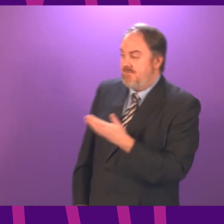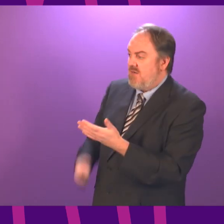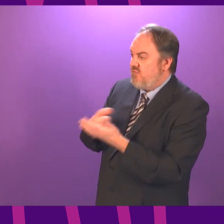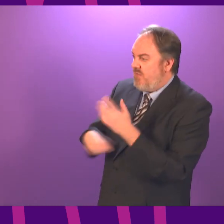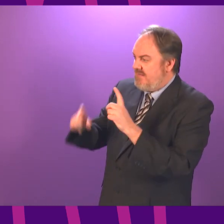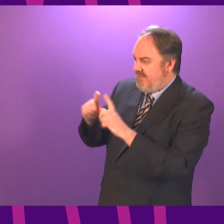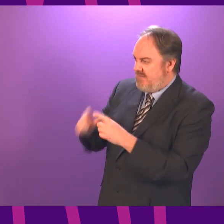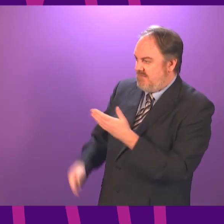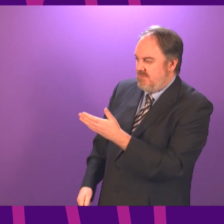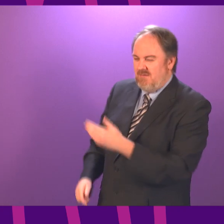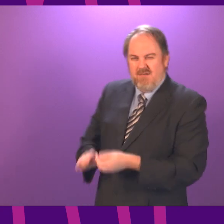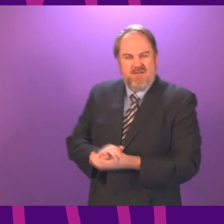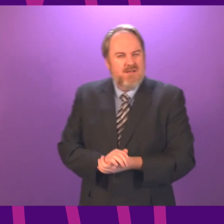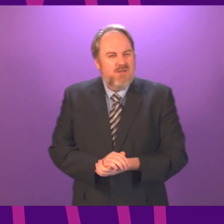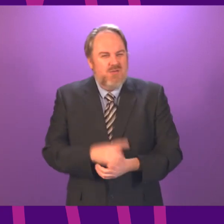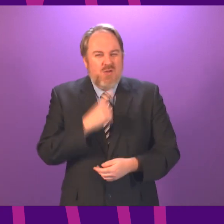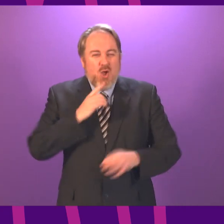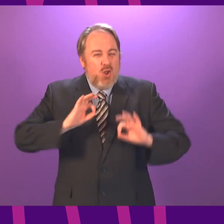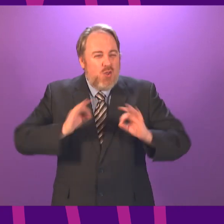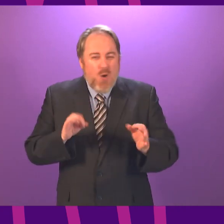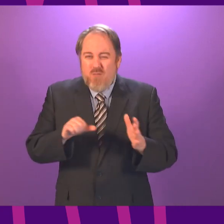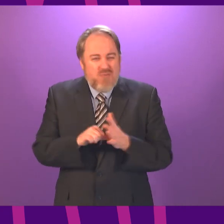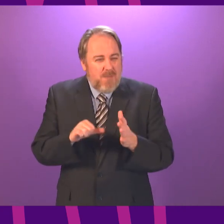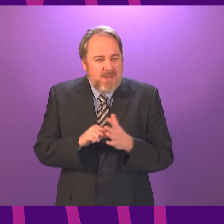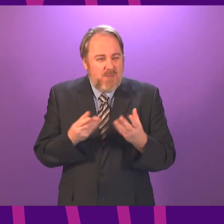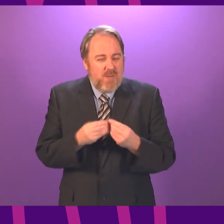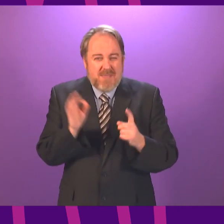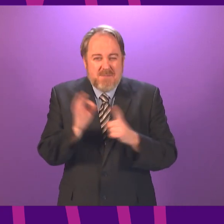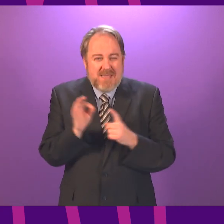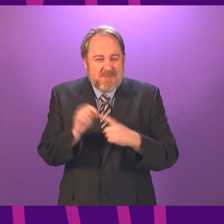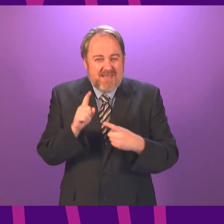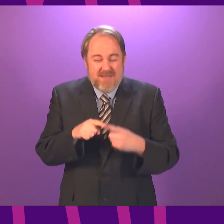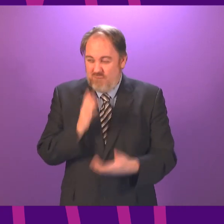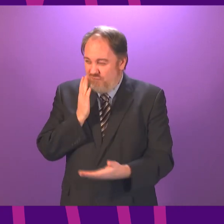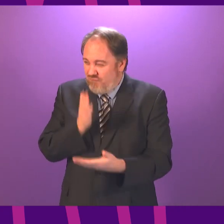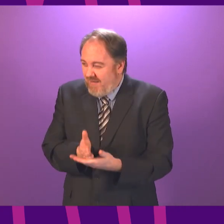that there was no issue with PPE last year. Perhaps she wants to tell that to Scotland’s